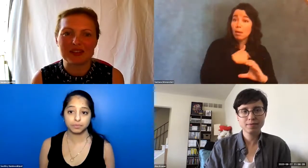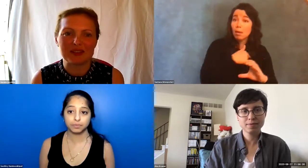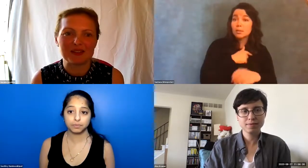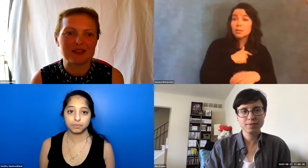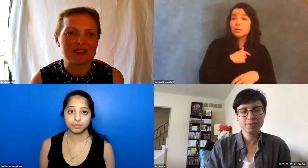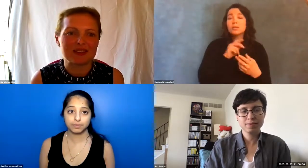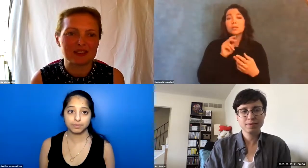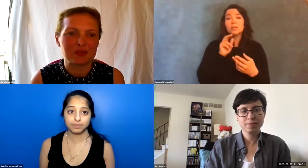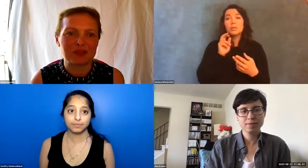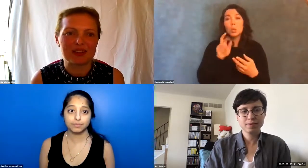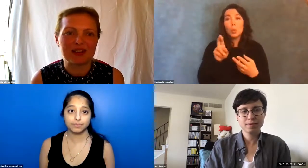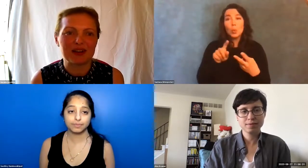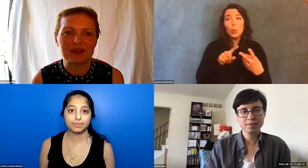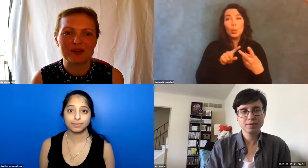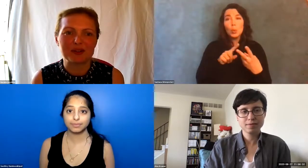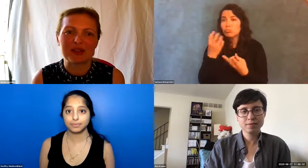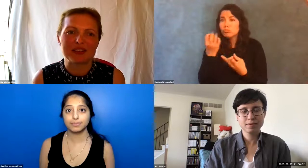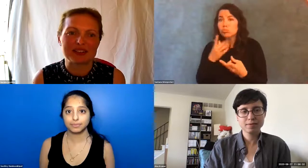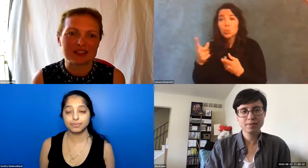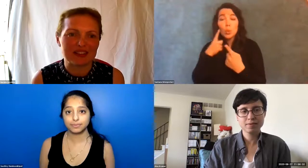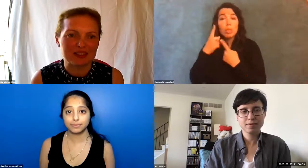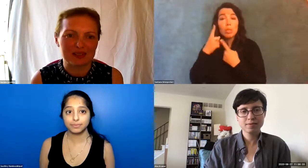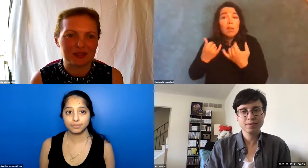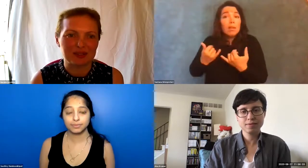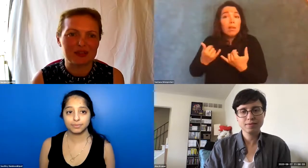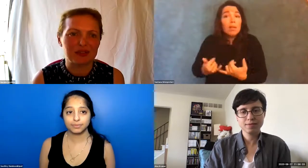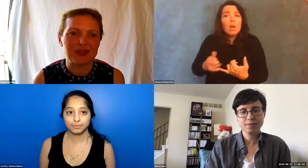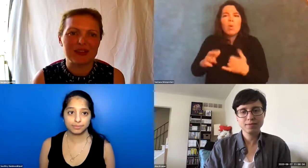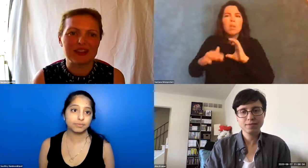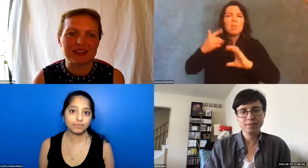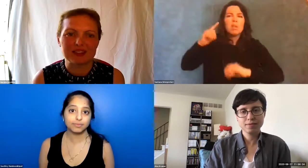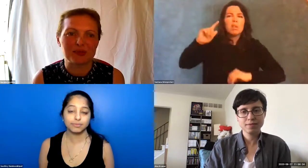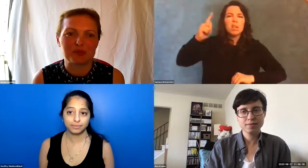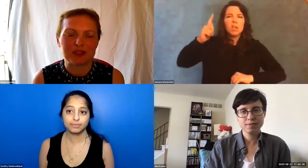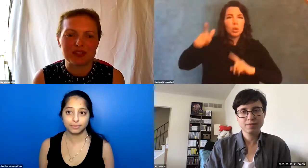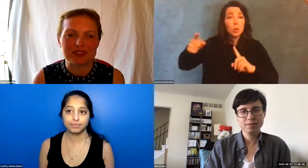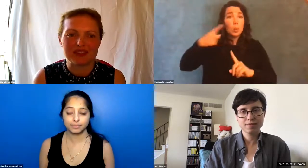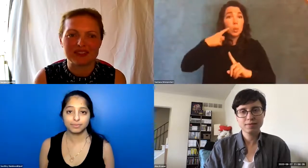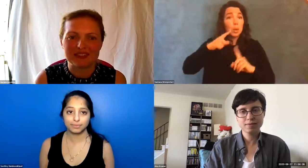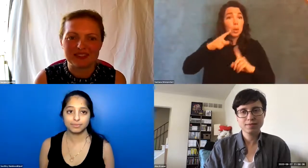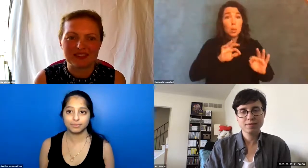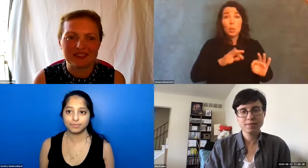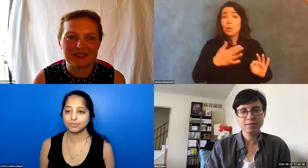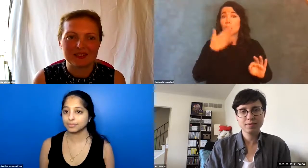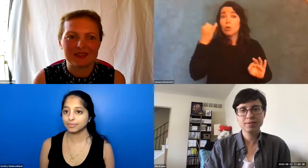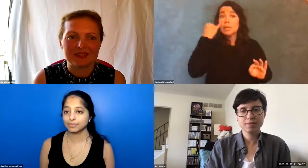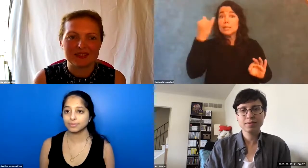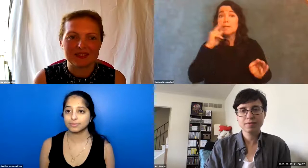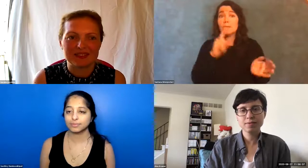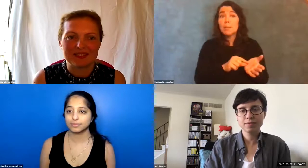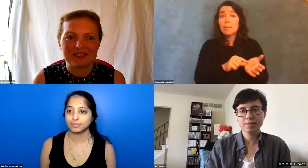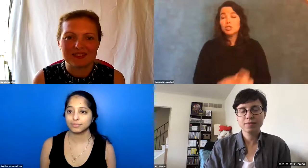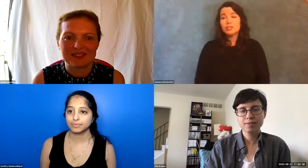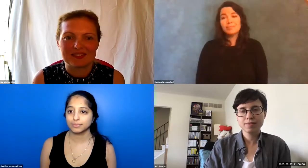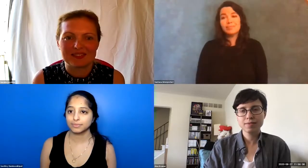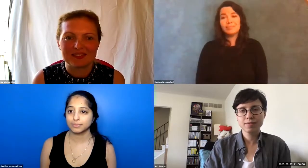tell us what you think now, or maybe later if you think it will be a good idea.